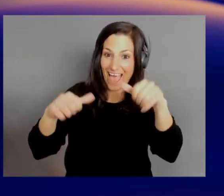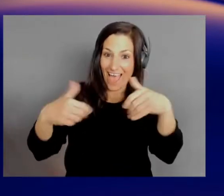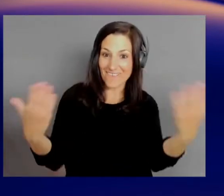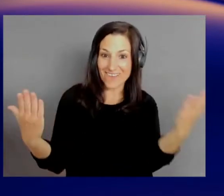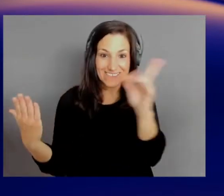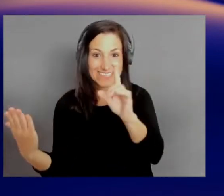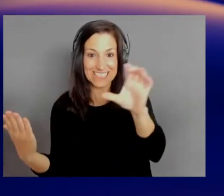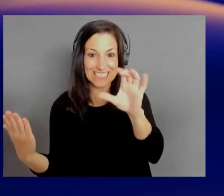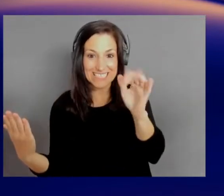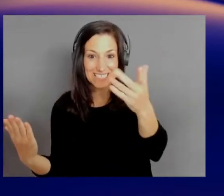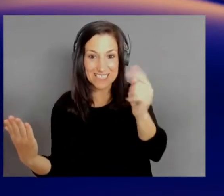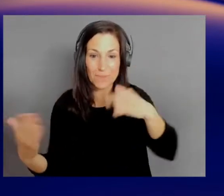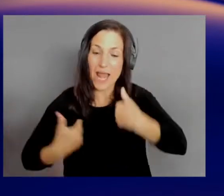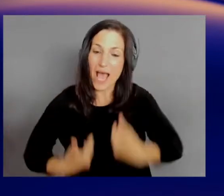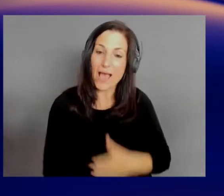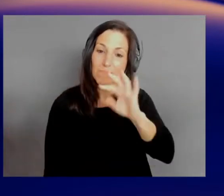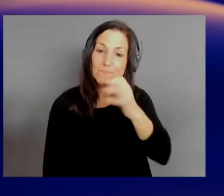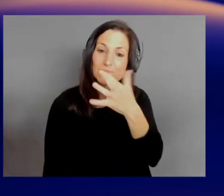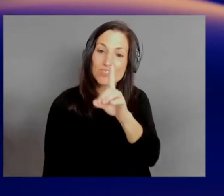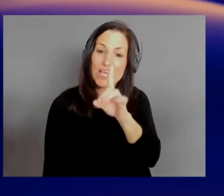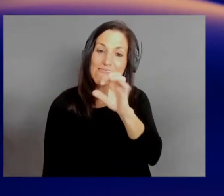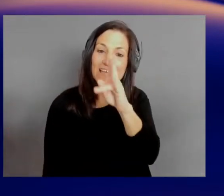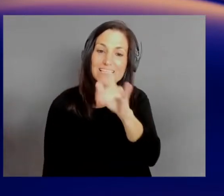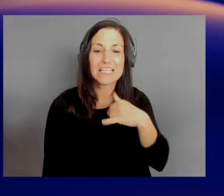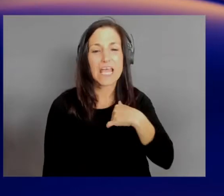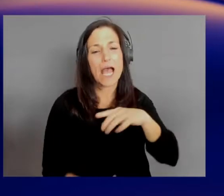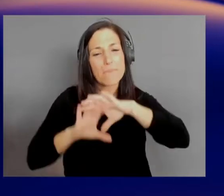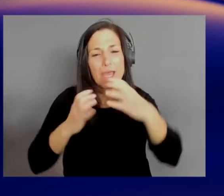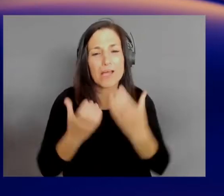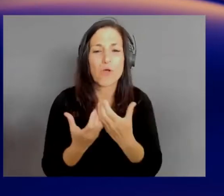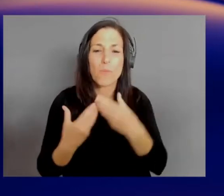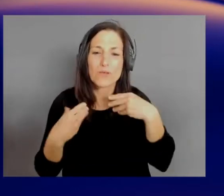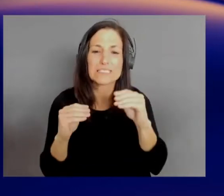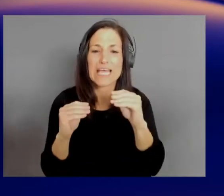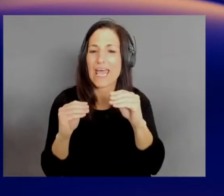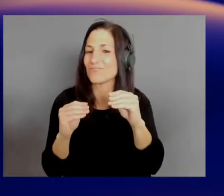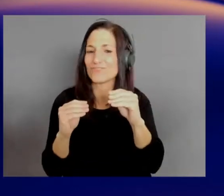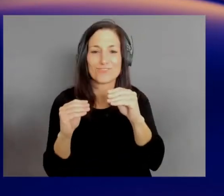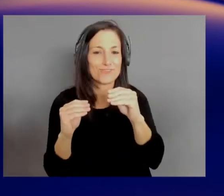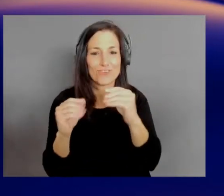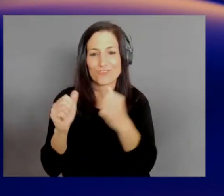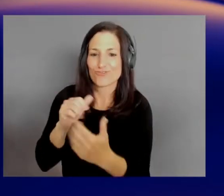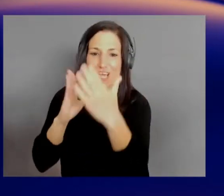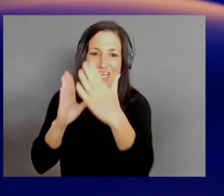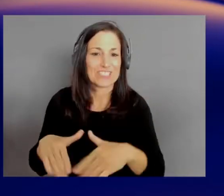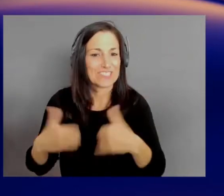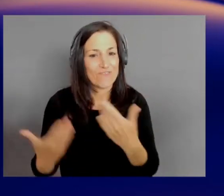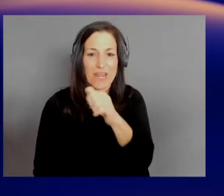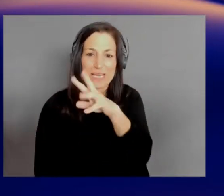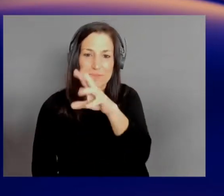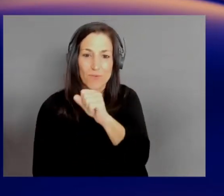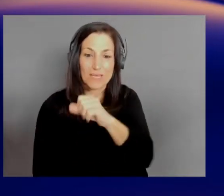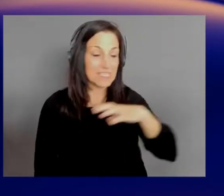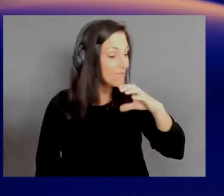I'm a Global Sales Strategist with AWS, and I'm joined with my co-host, AM.